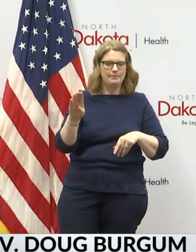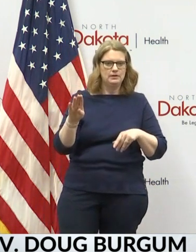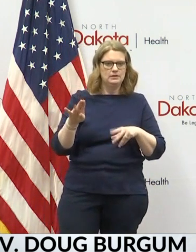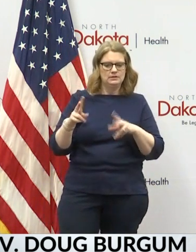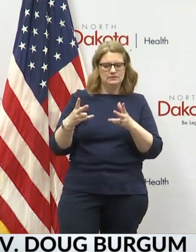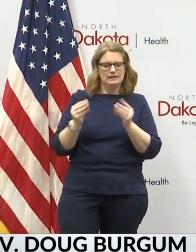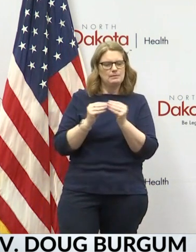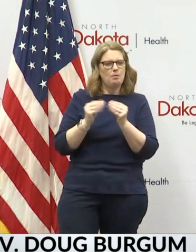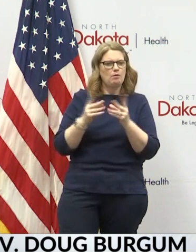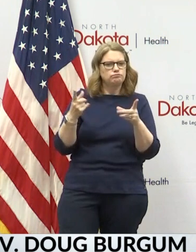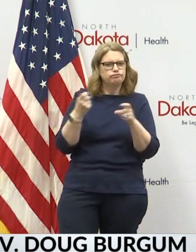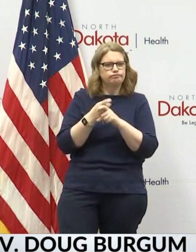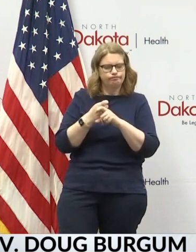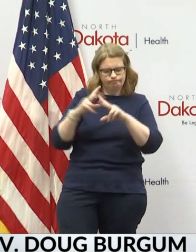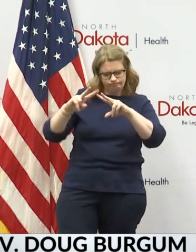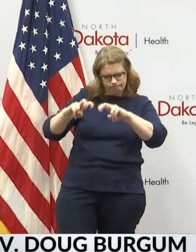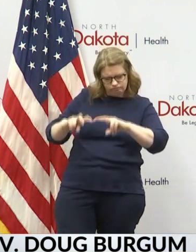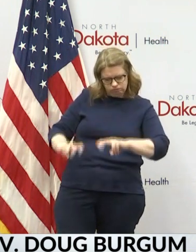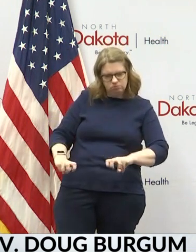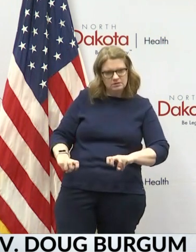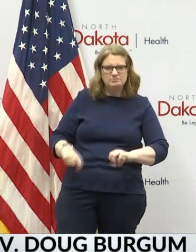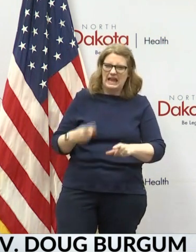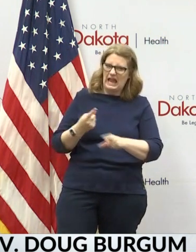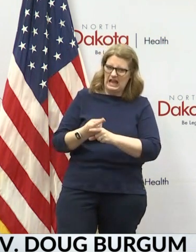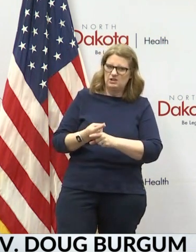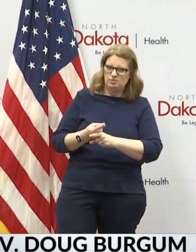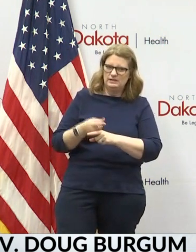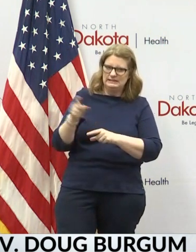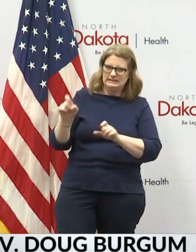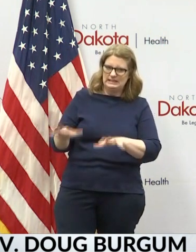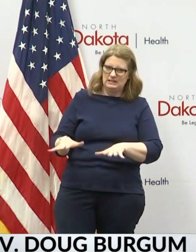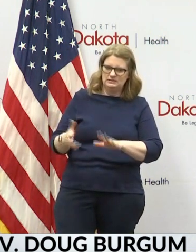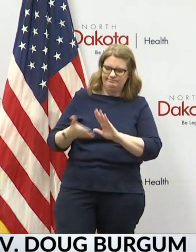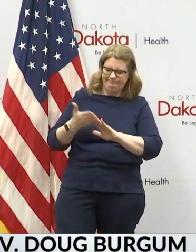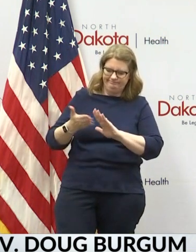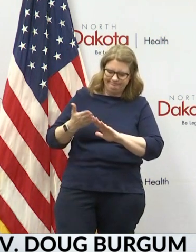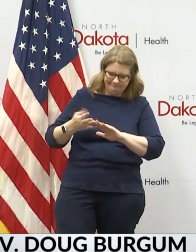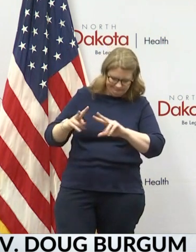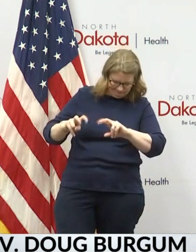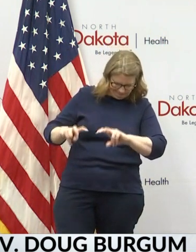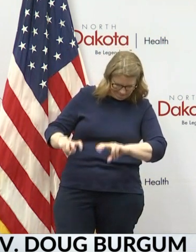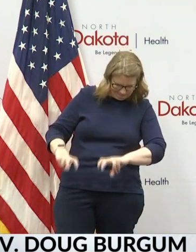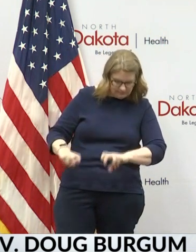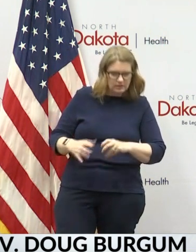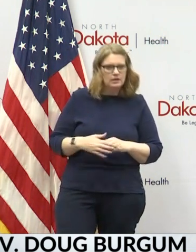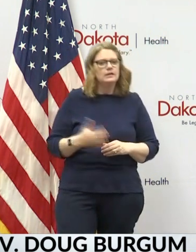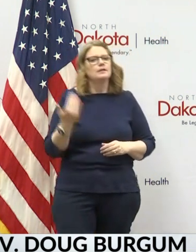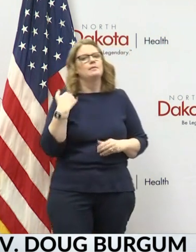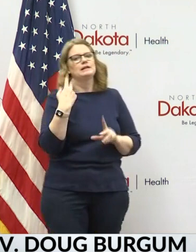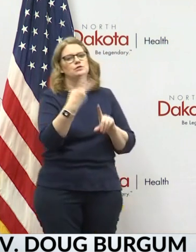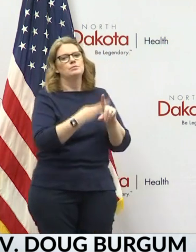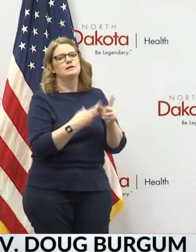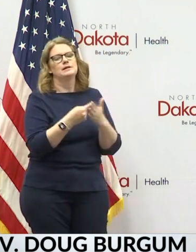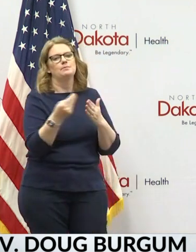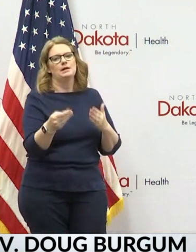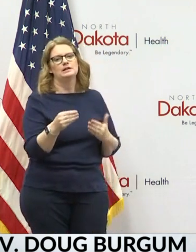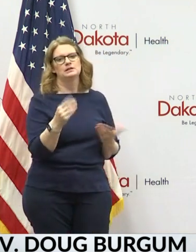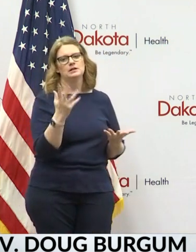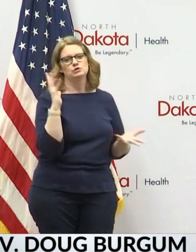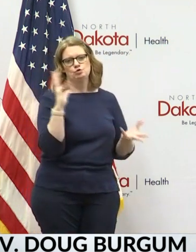THE SECOND IS A FULL BLOOD DRAW, LIKE A MEDICAL BLOOD DRAW THAT THEN GOES TO A LAB, AND THAT IS MORE COMPLEX BUT ALSO MORE